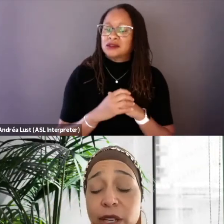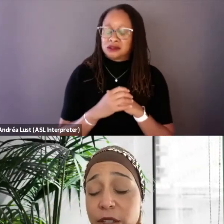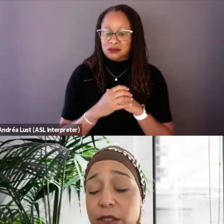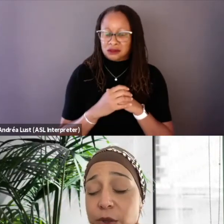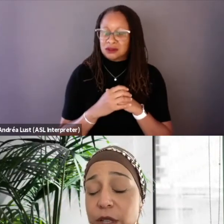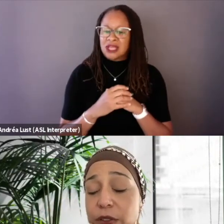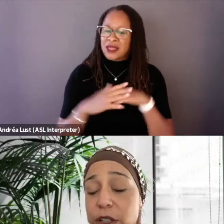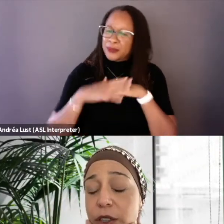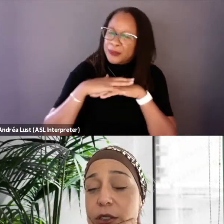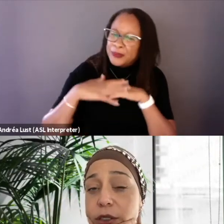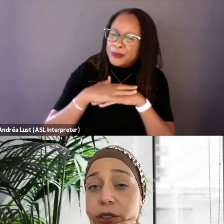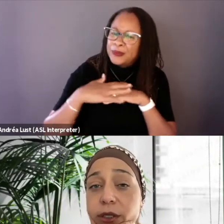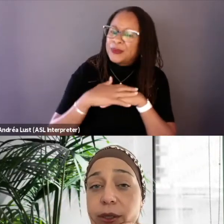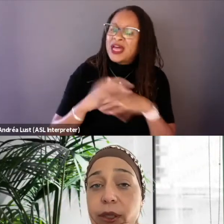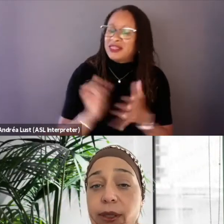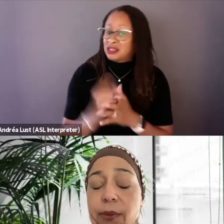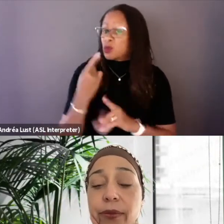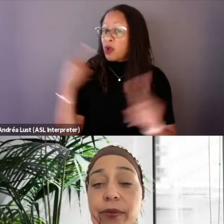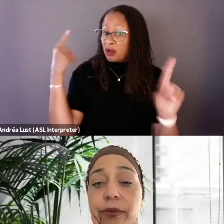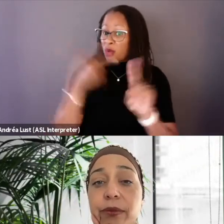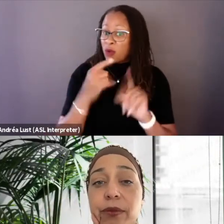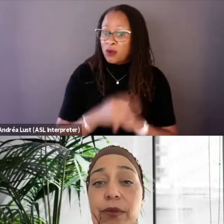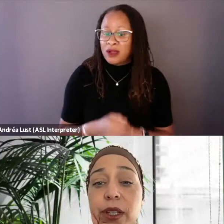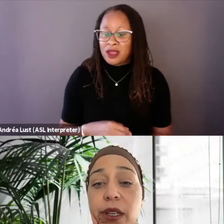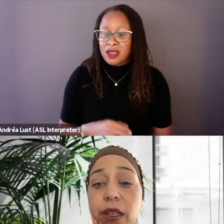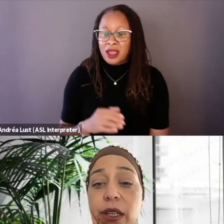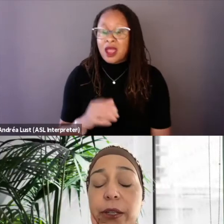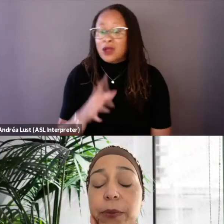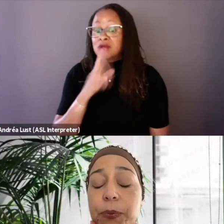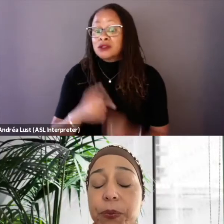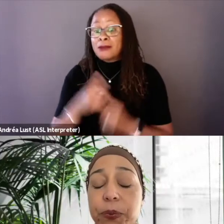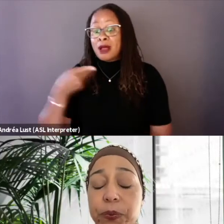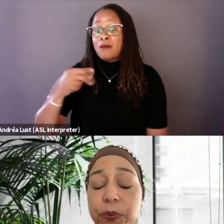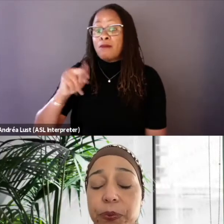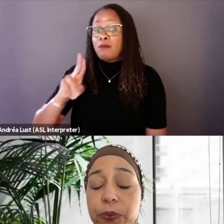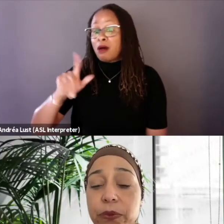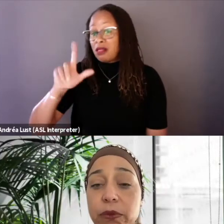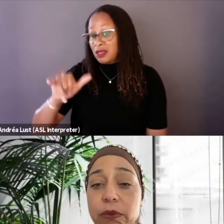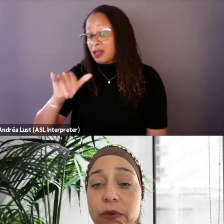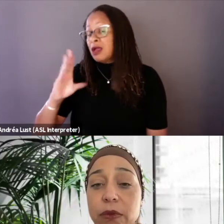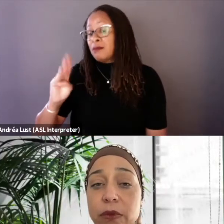That certainly was one of our goals. We talked about Pauli Murray earlier. It was Pauli Murray who was really the first one